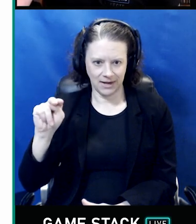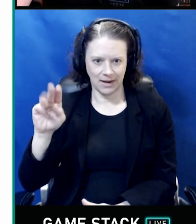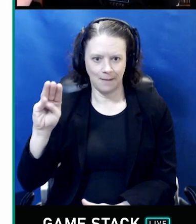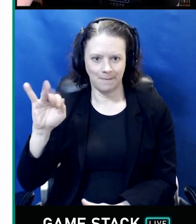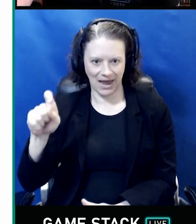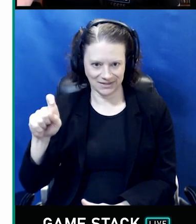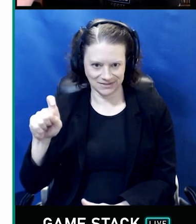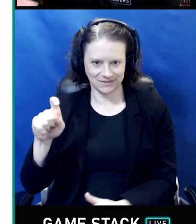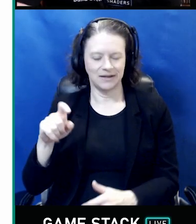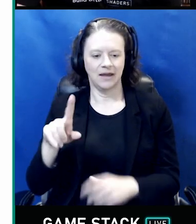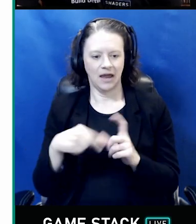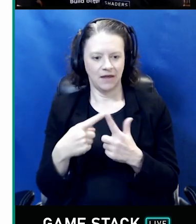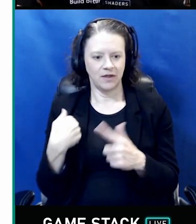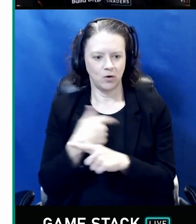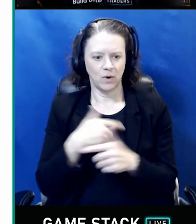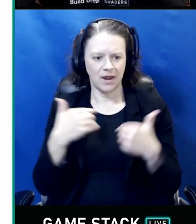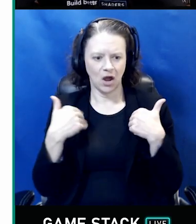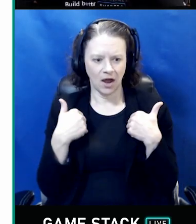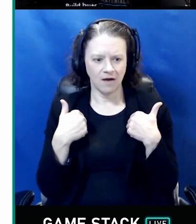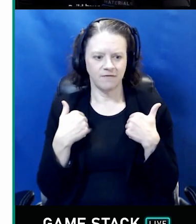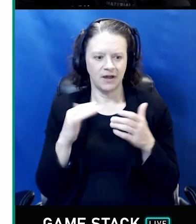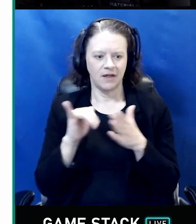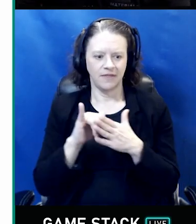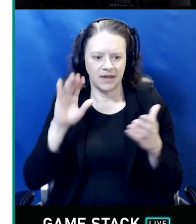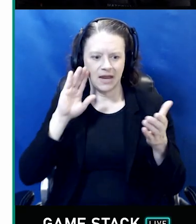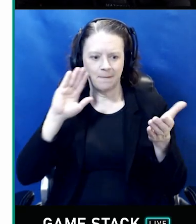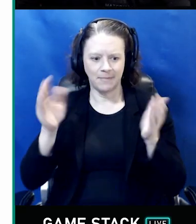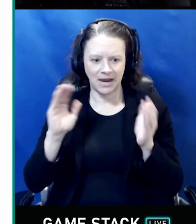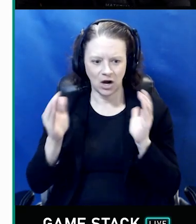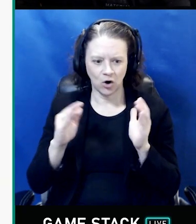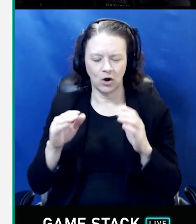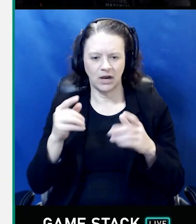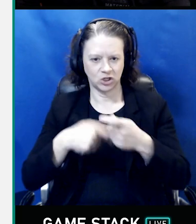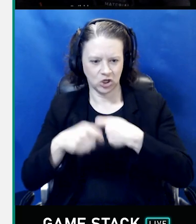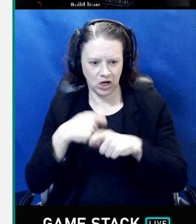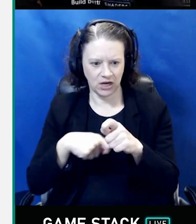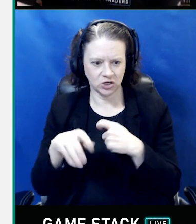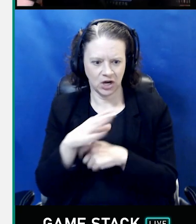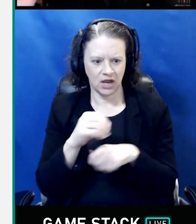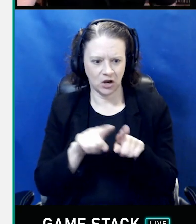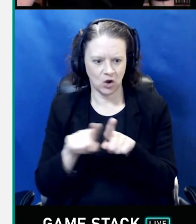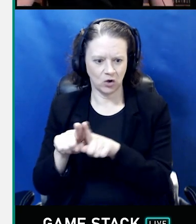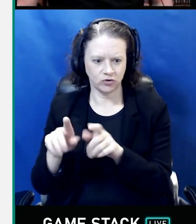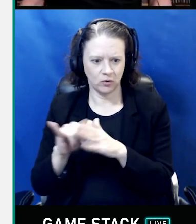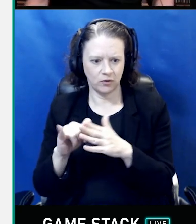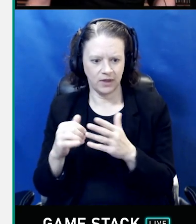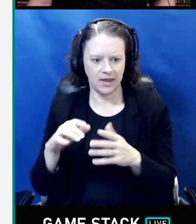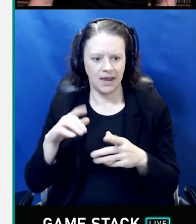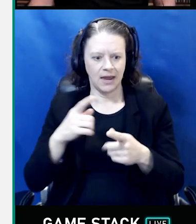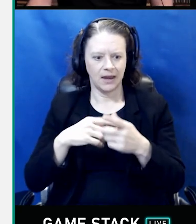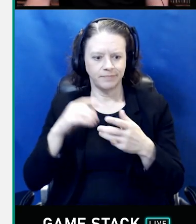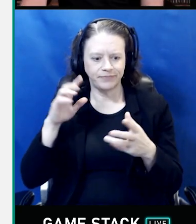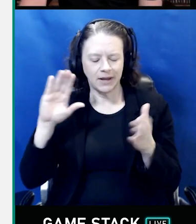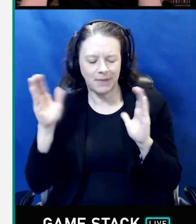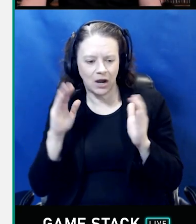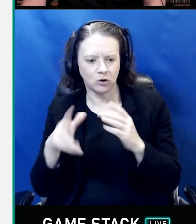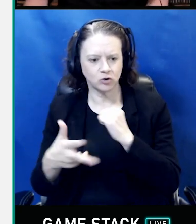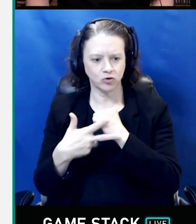and CompareExchange parameters for intrinsics. Now where this does get a little more complicated is